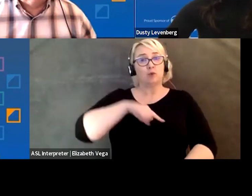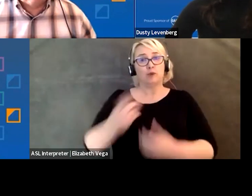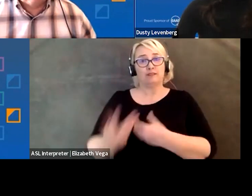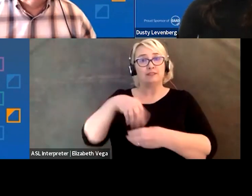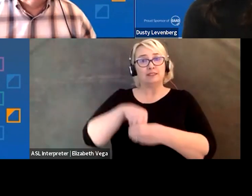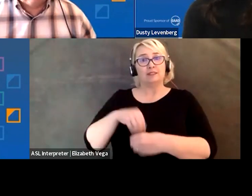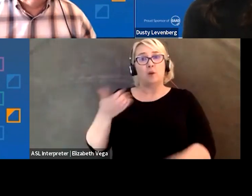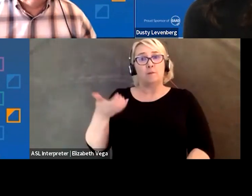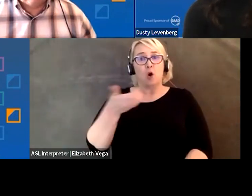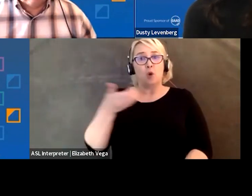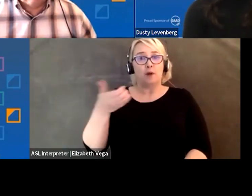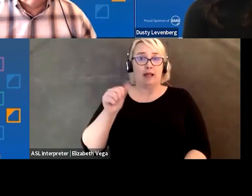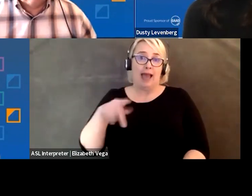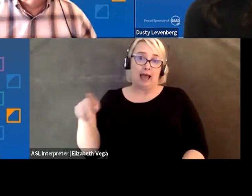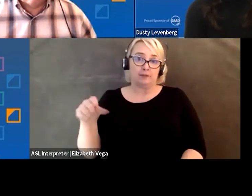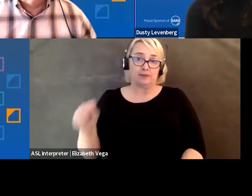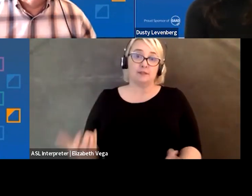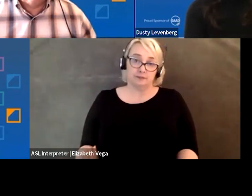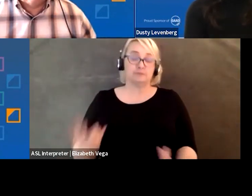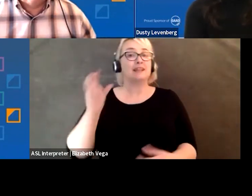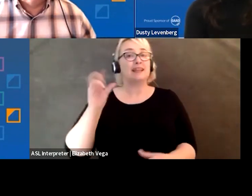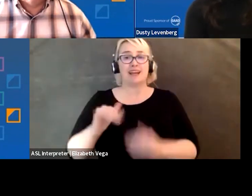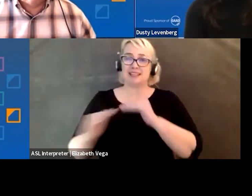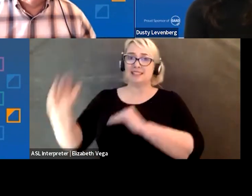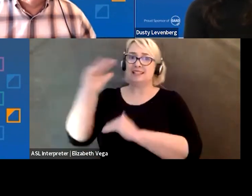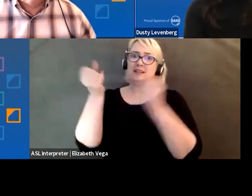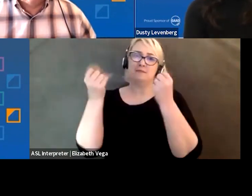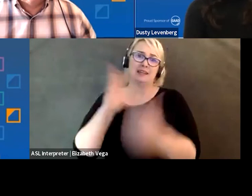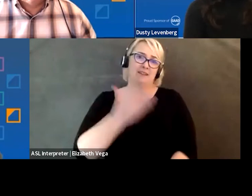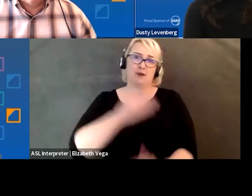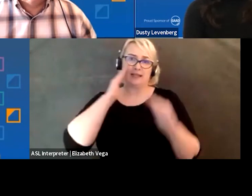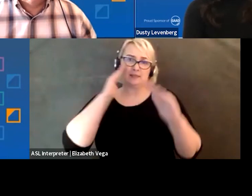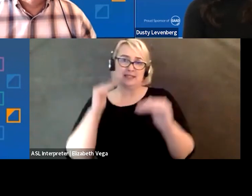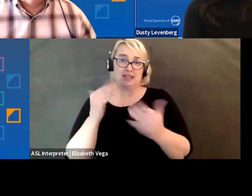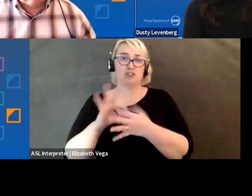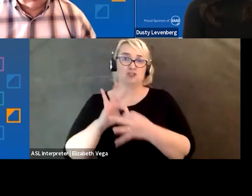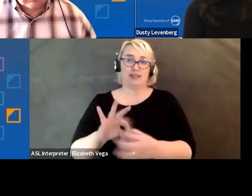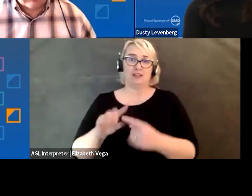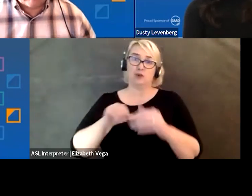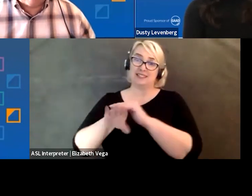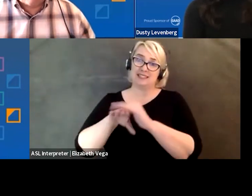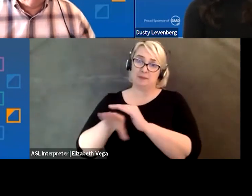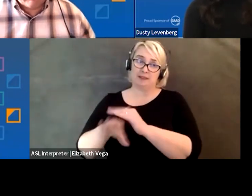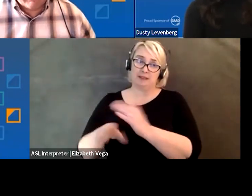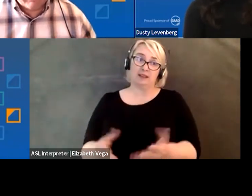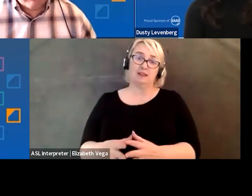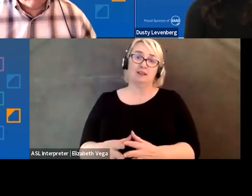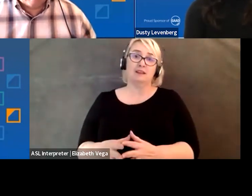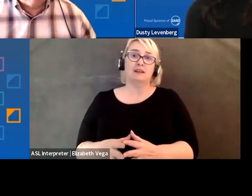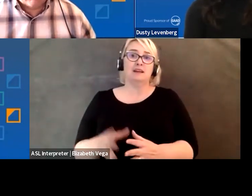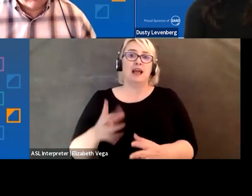When it comes to accessibility as progress, no the perfection.